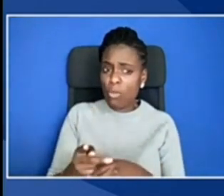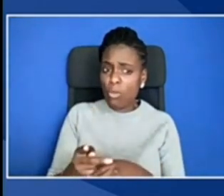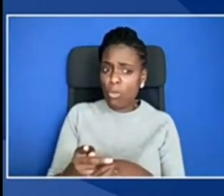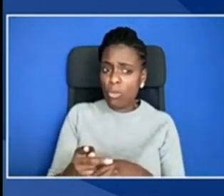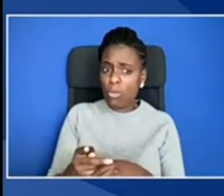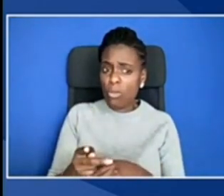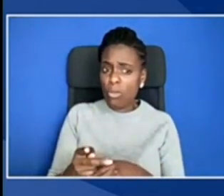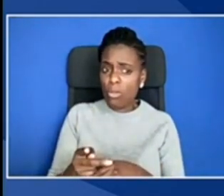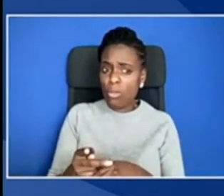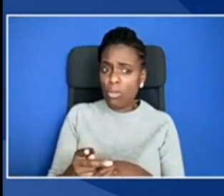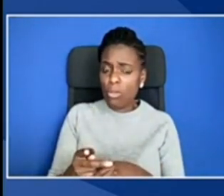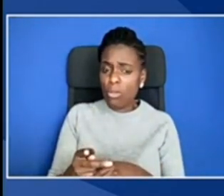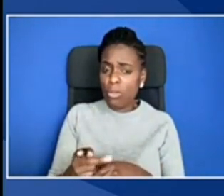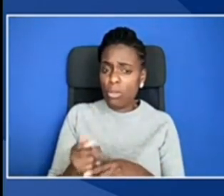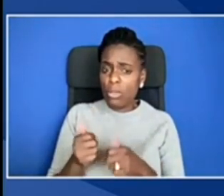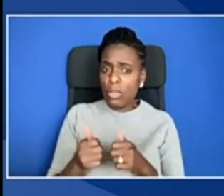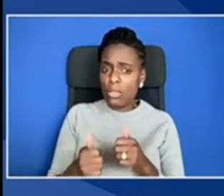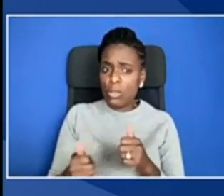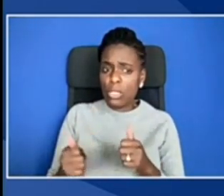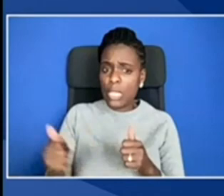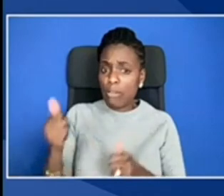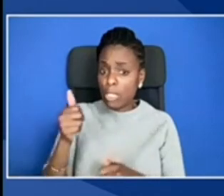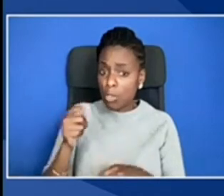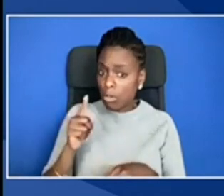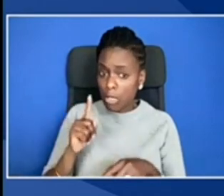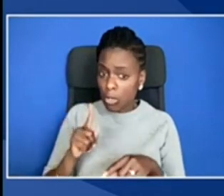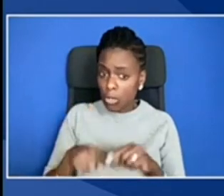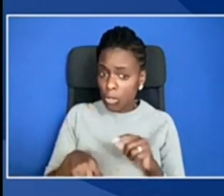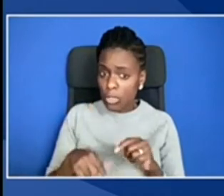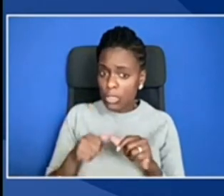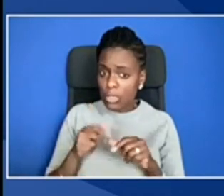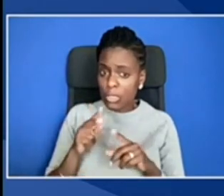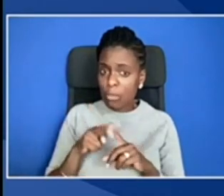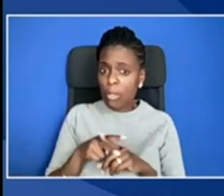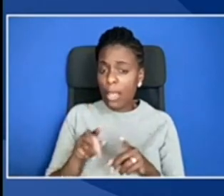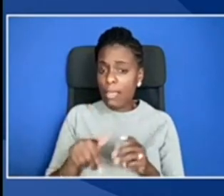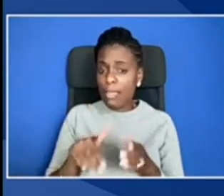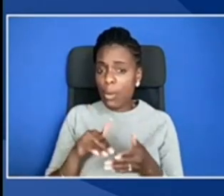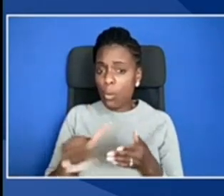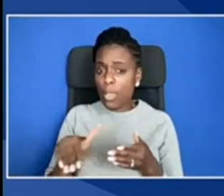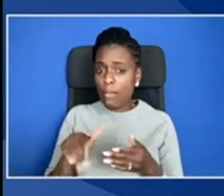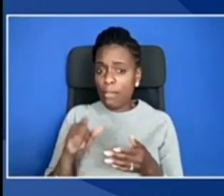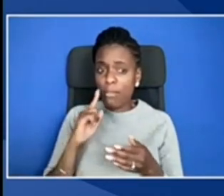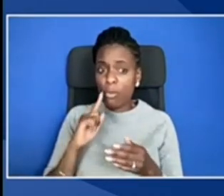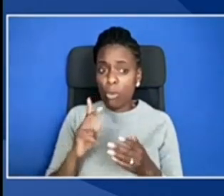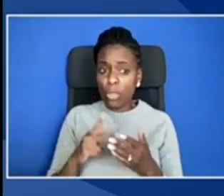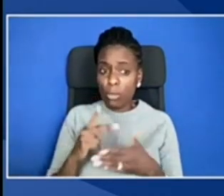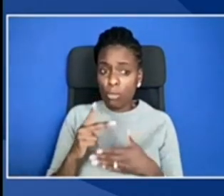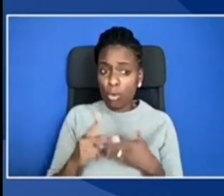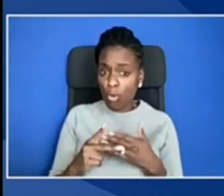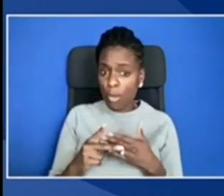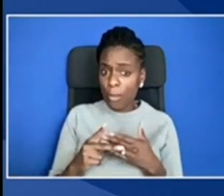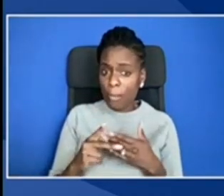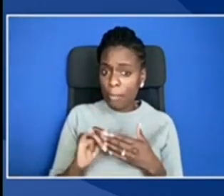Secretary to apply waiver authority with respect to the loans for the program if that program were to lose Title IV